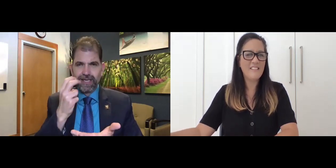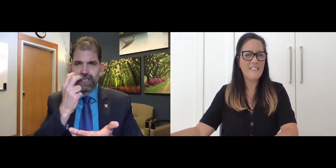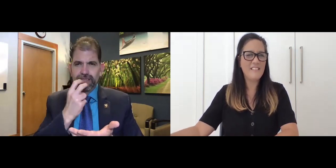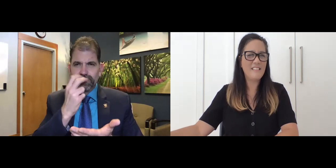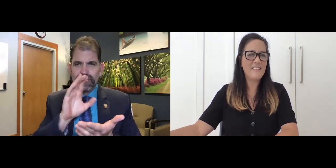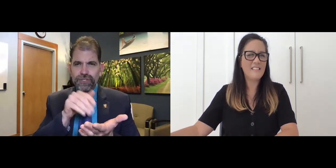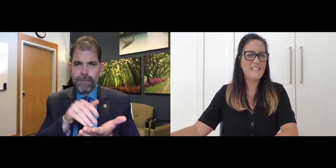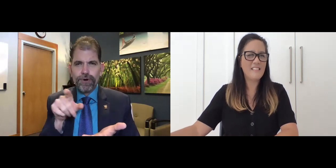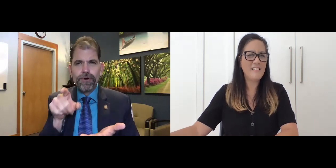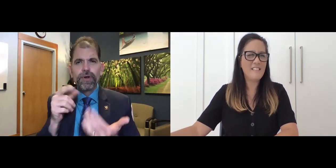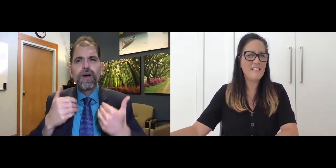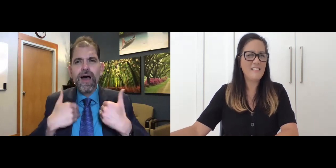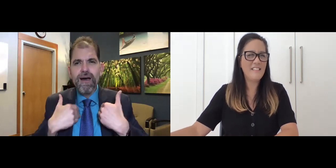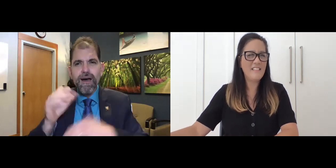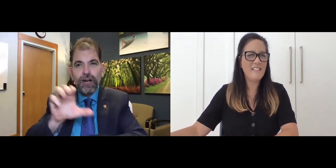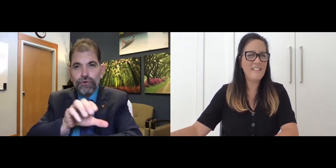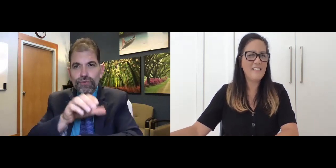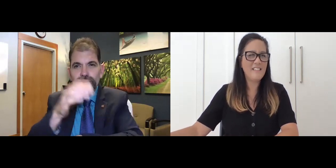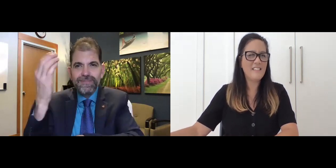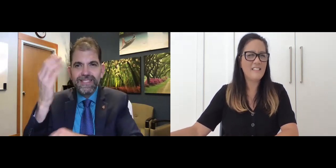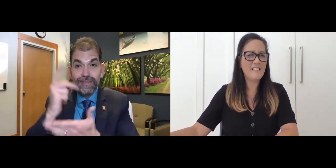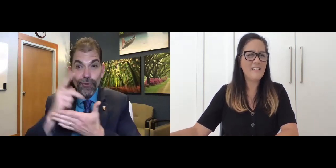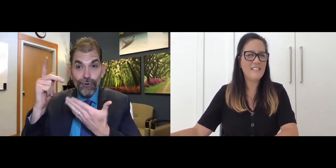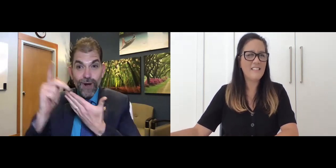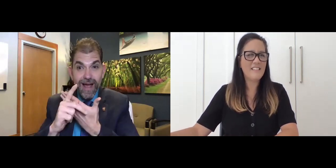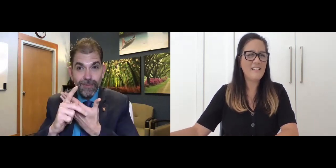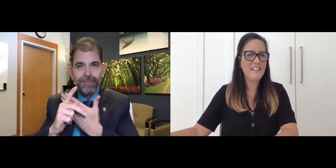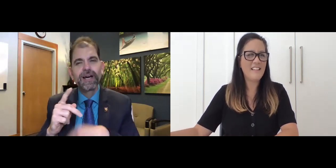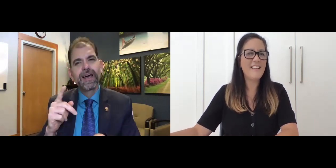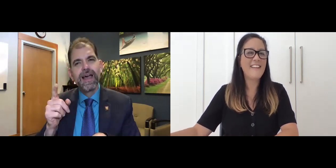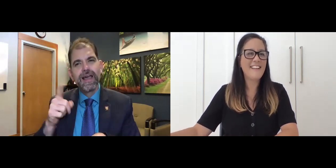those years at the speech center, we had a Christmas